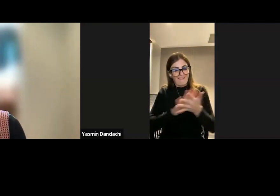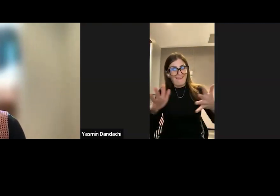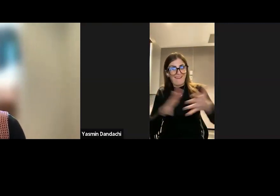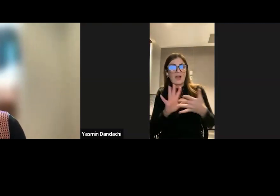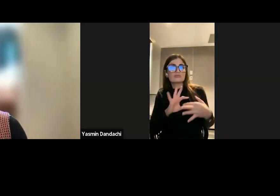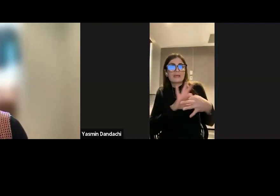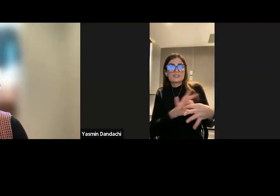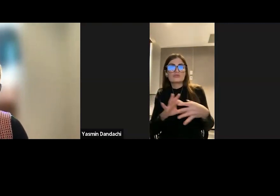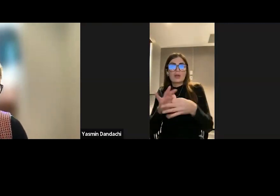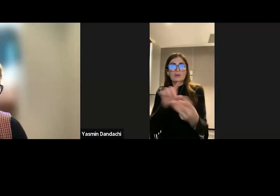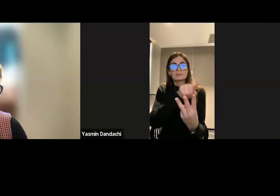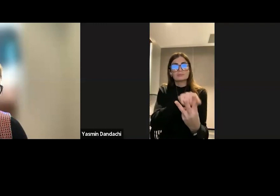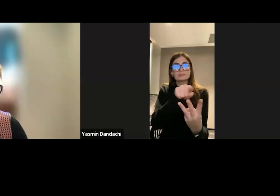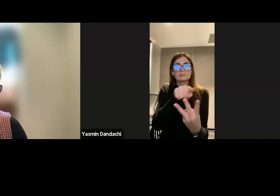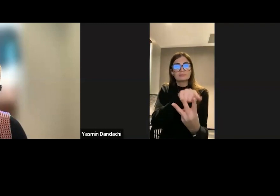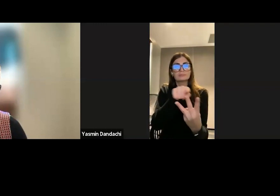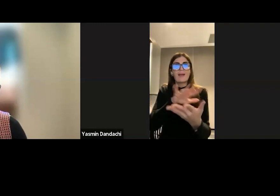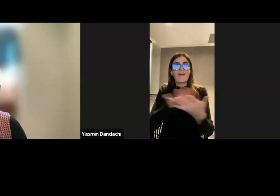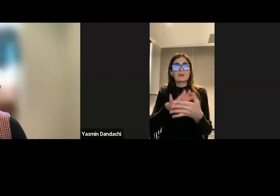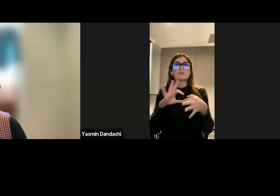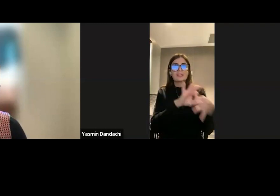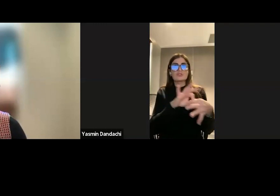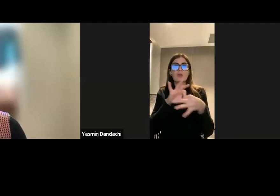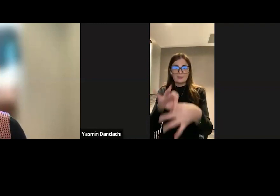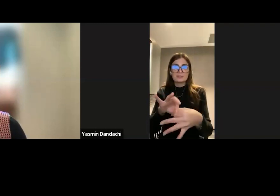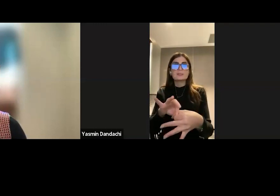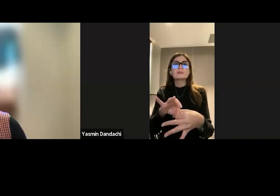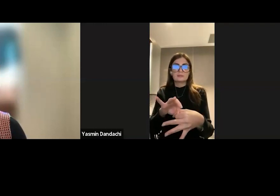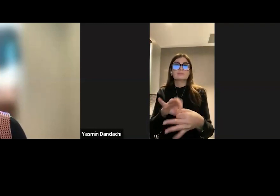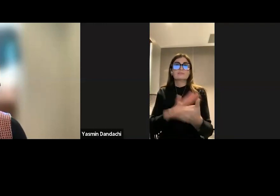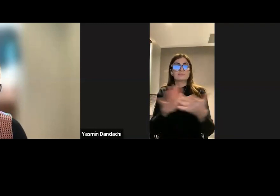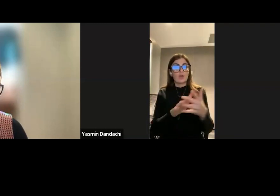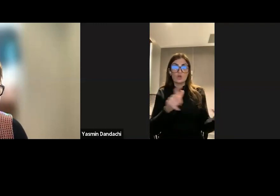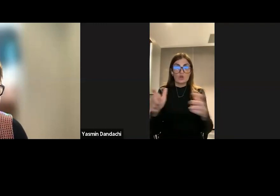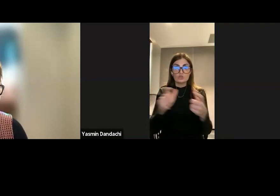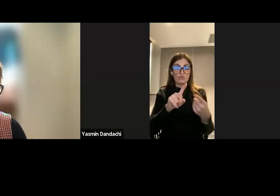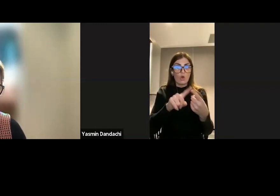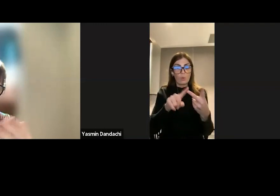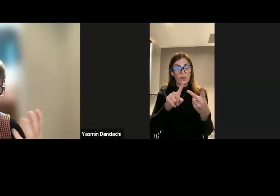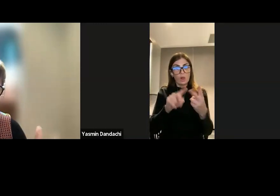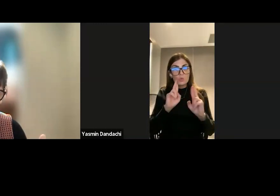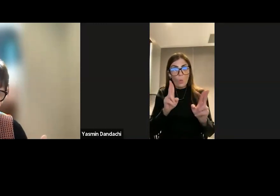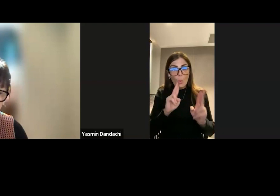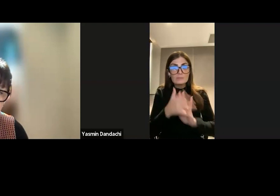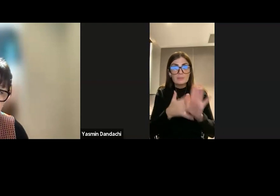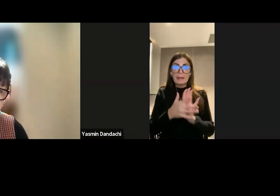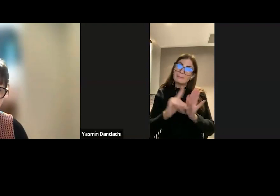the institutions and the norms. Control norms may be legal in a strict sense and we'll call that hard law,